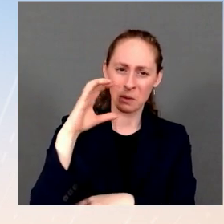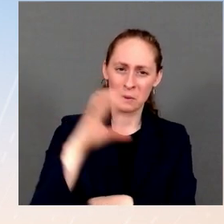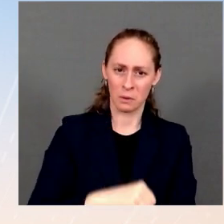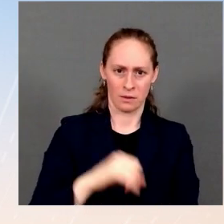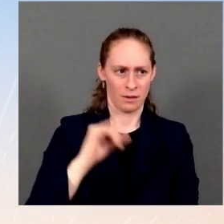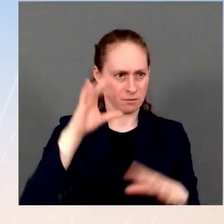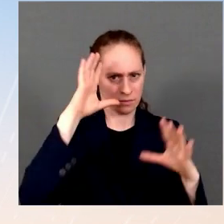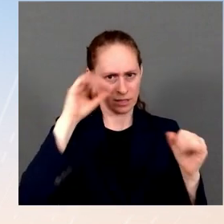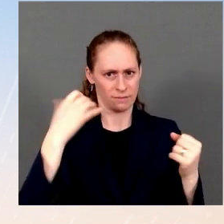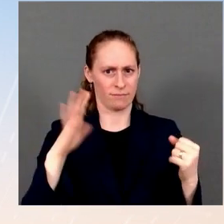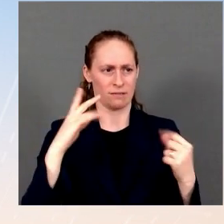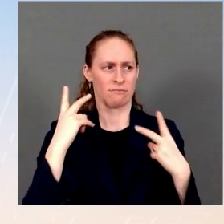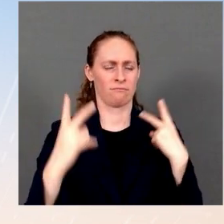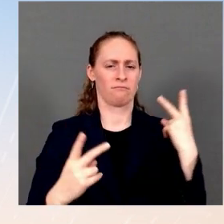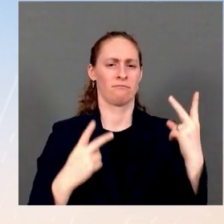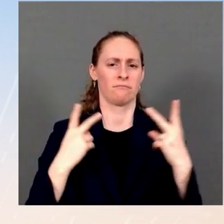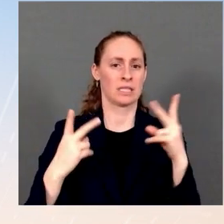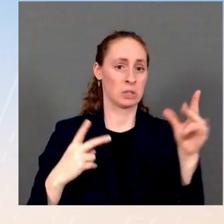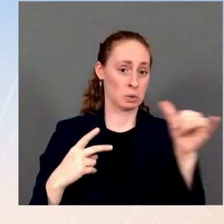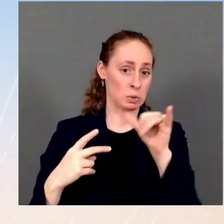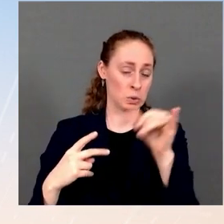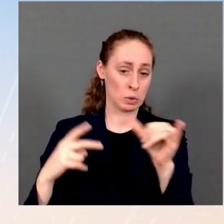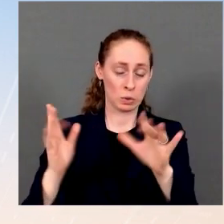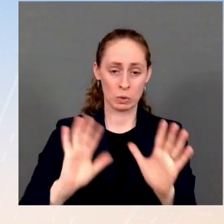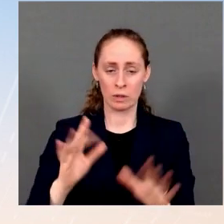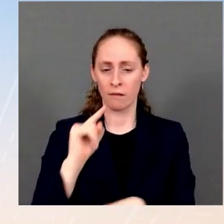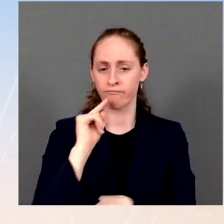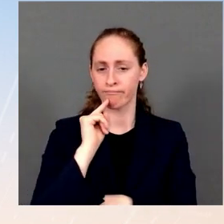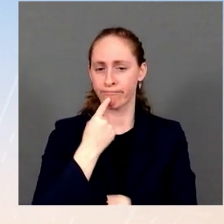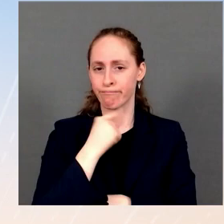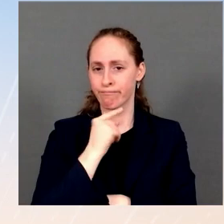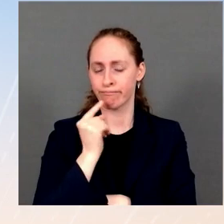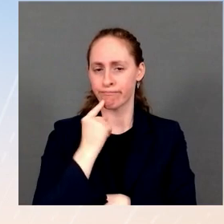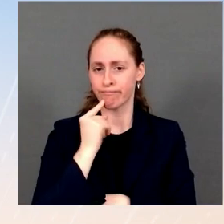and pace that's necessary, at the scale that's necessary, and he sees jobs.